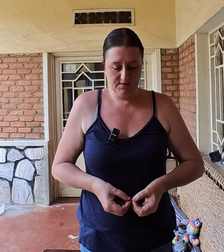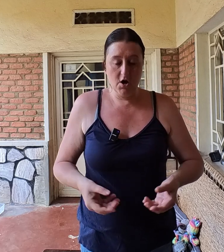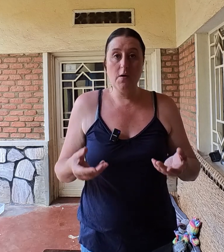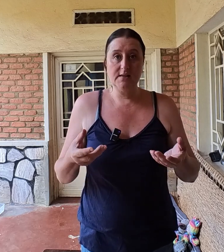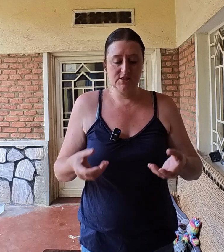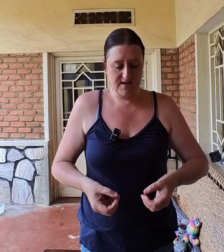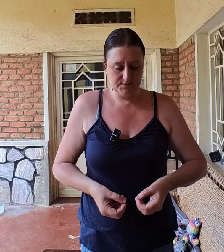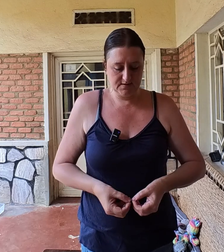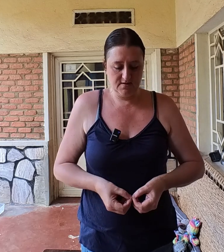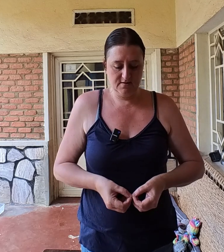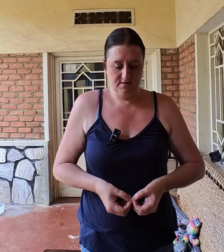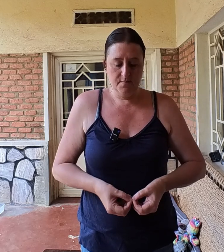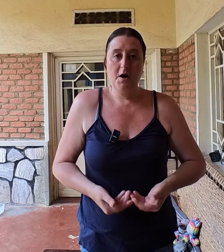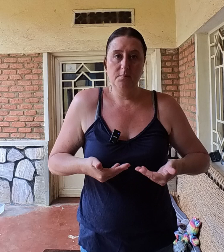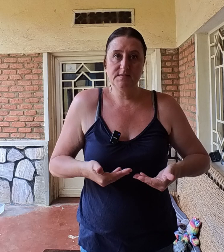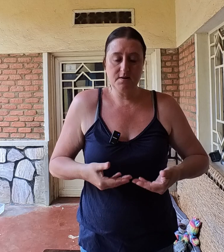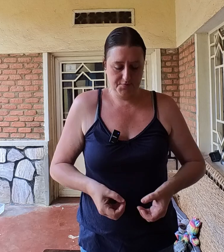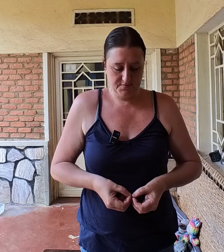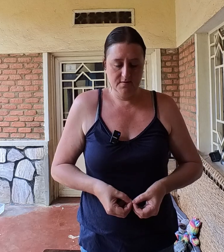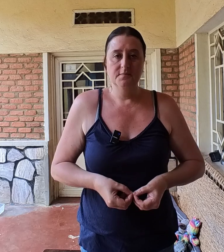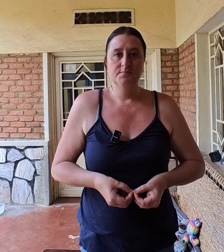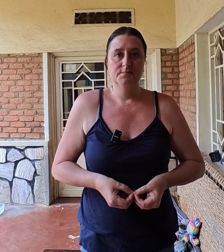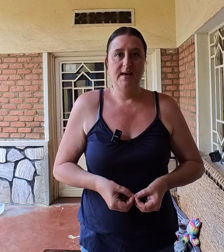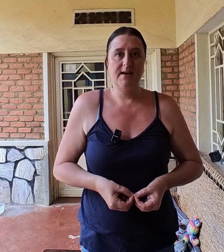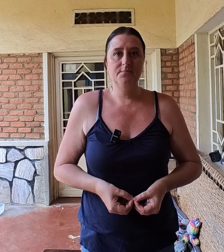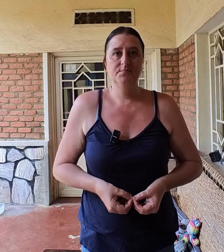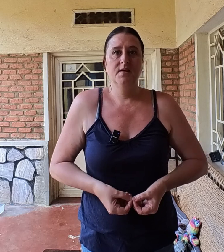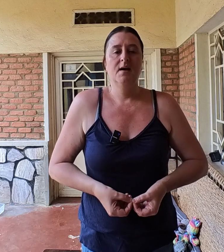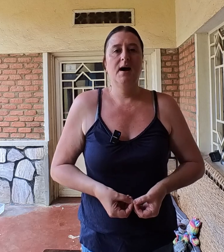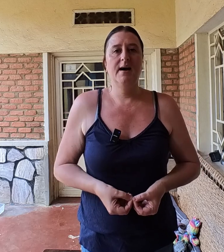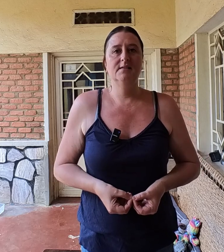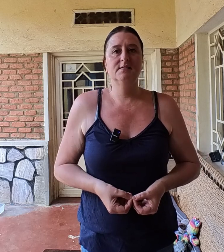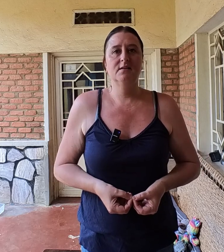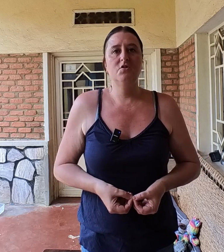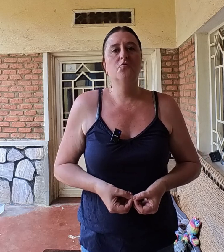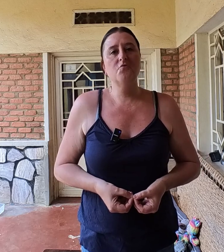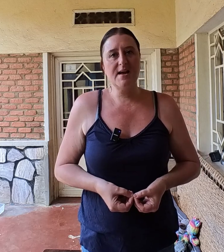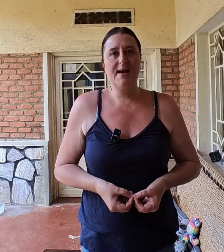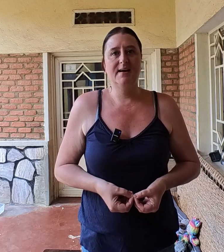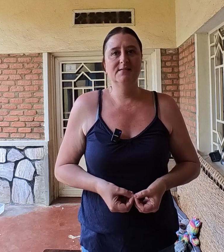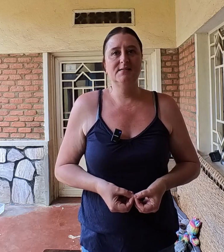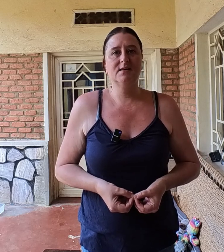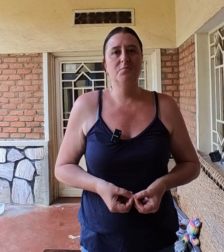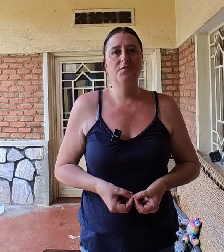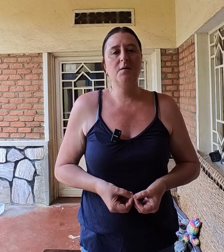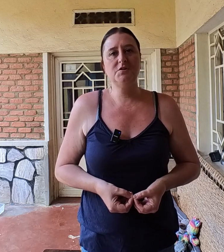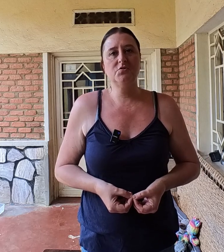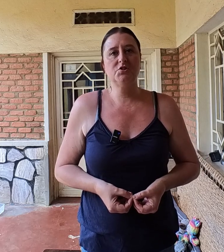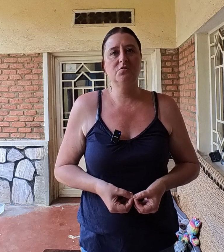and the O handshapes are palms up, here, and your right hand is going to move up to your